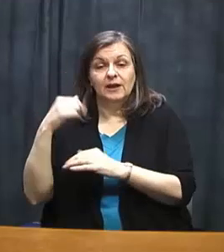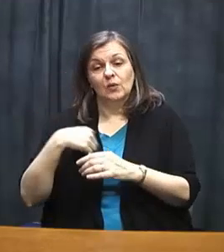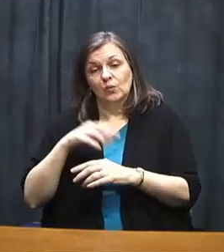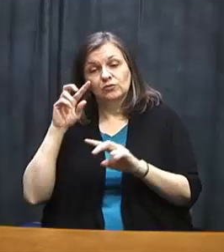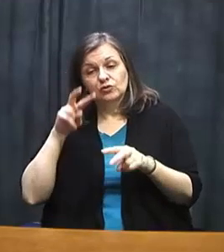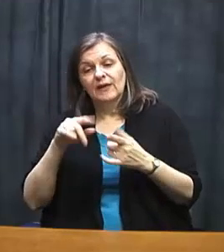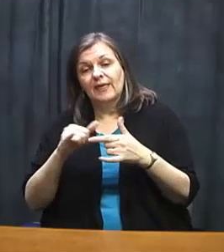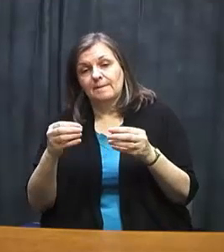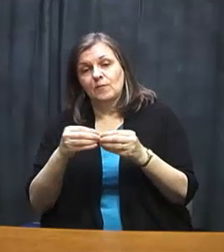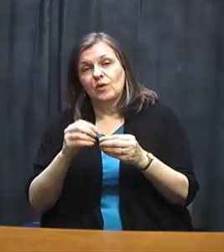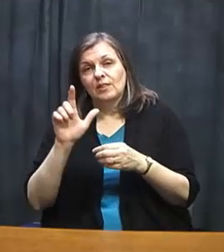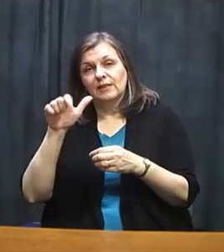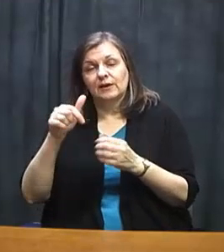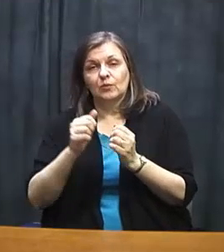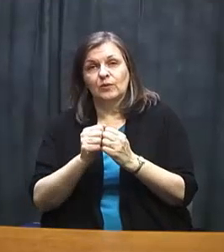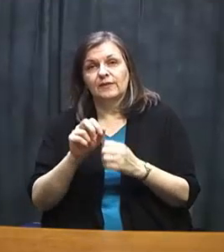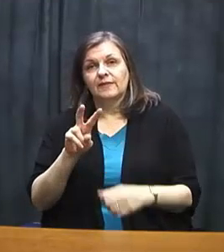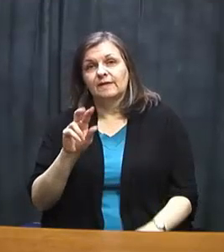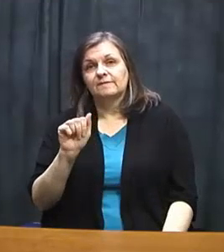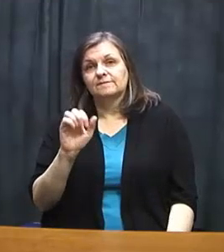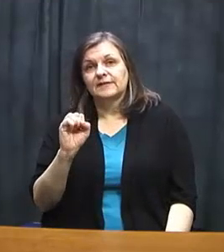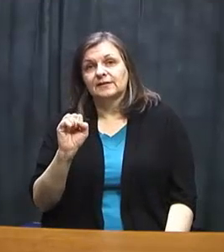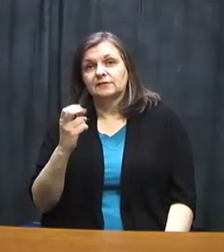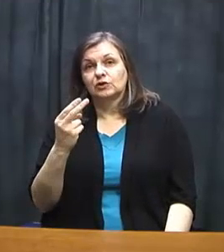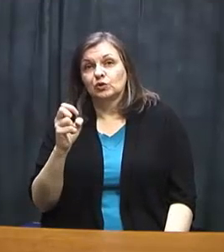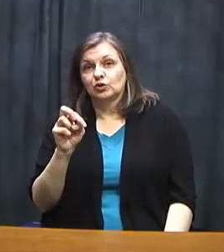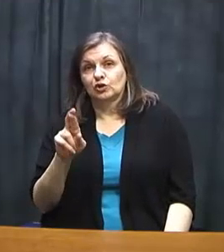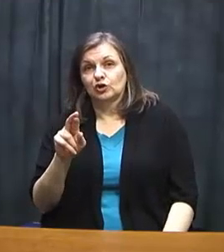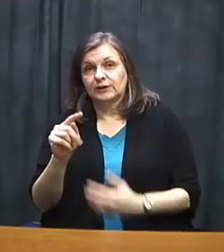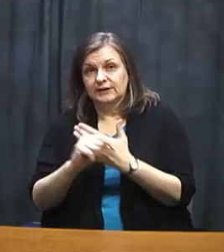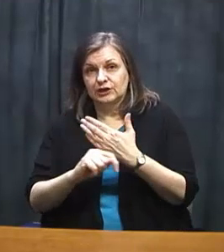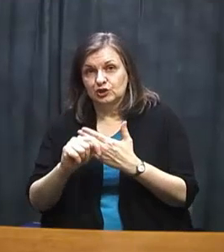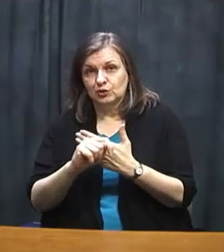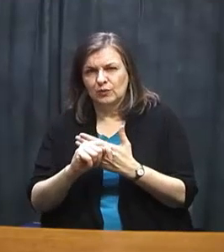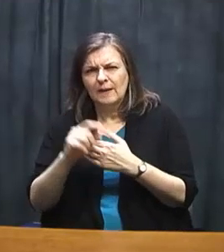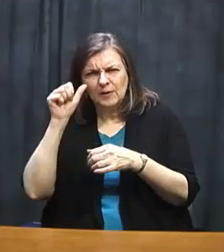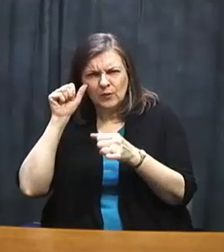so we'll look at that more when we discuss vascular tissue I just want you to keep that in mind